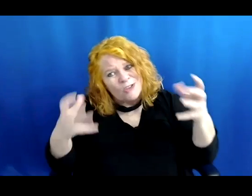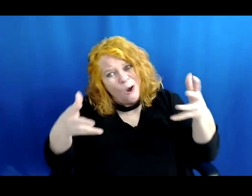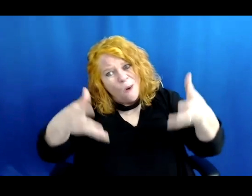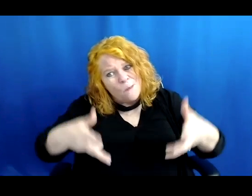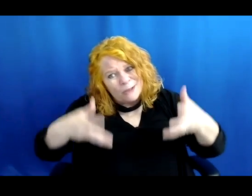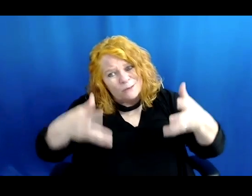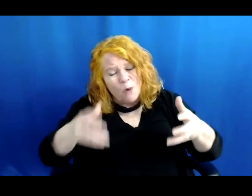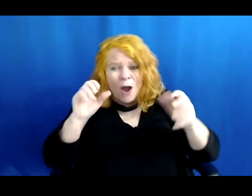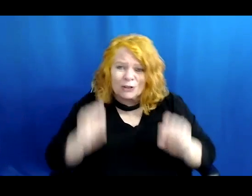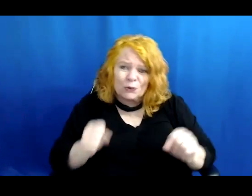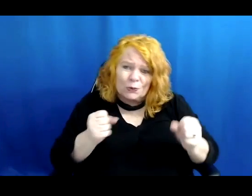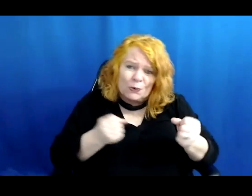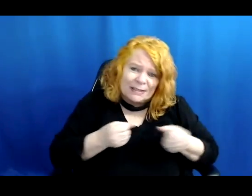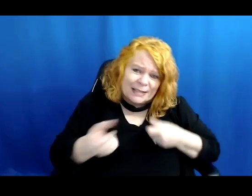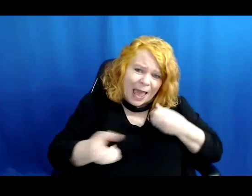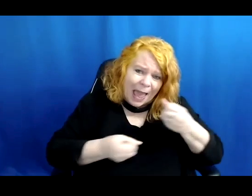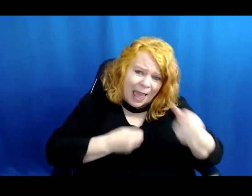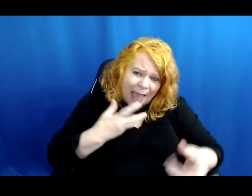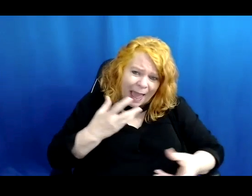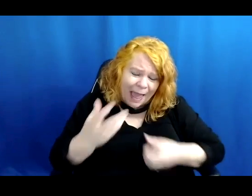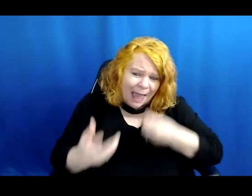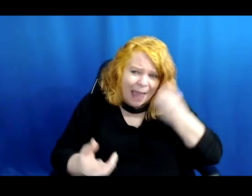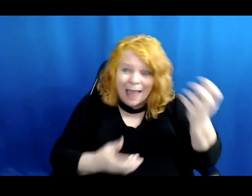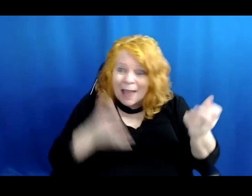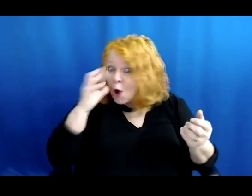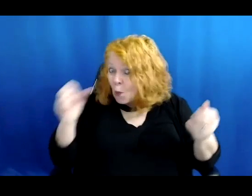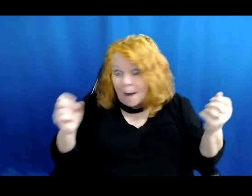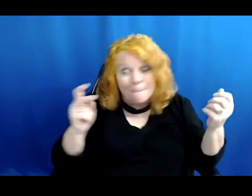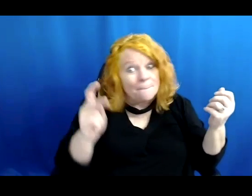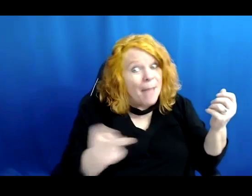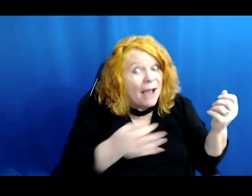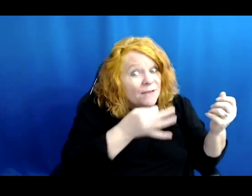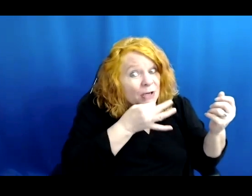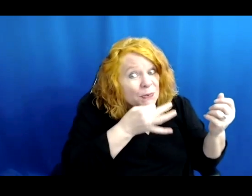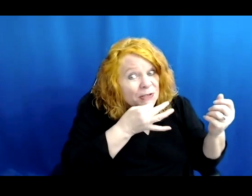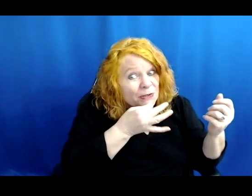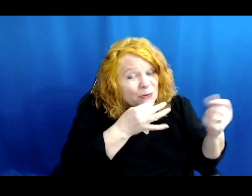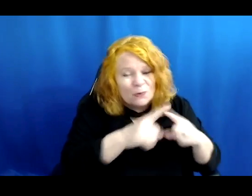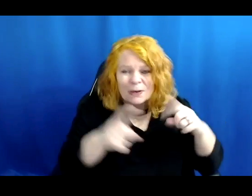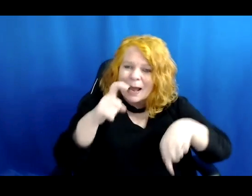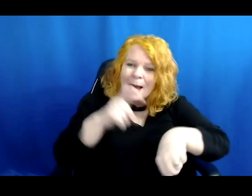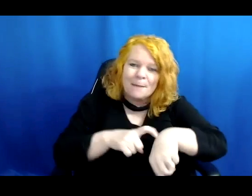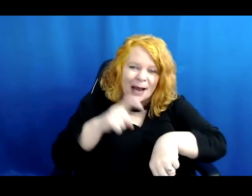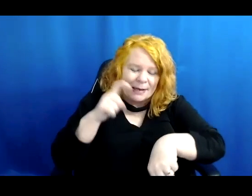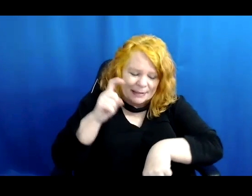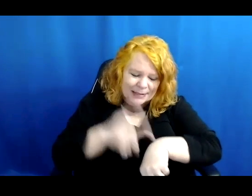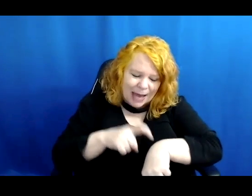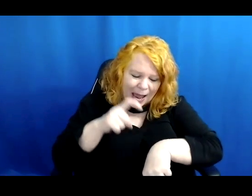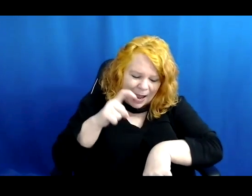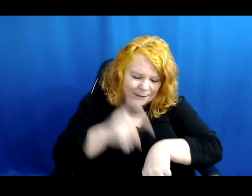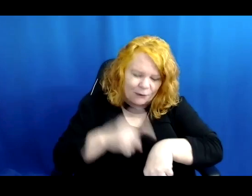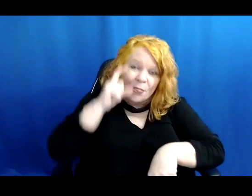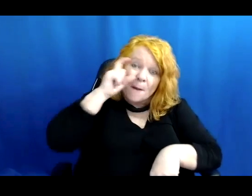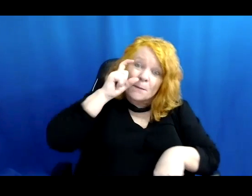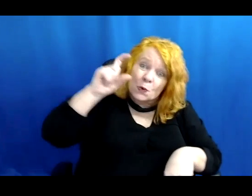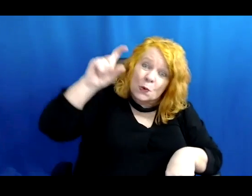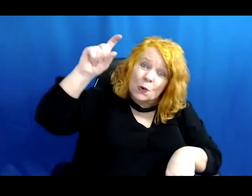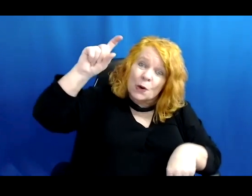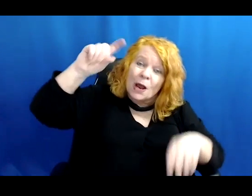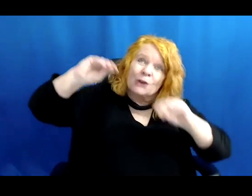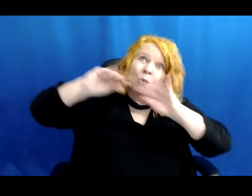We will be back very soon but now it's time for the moon to light the milky way.